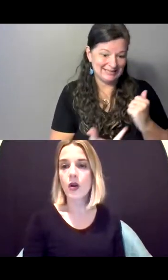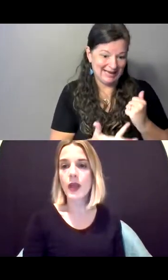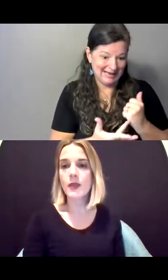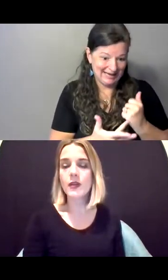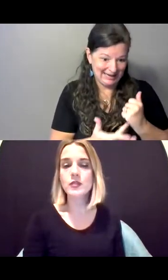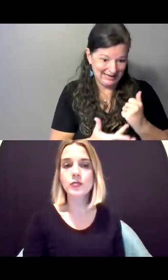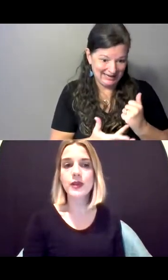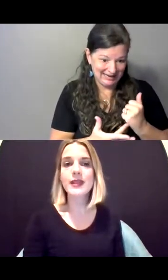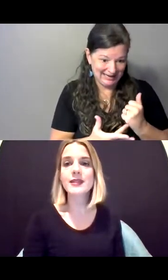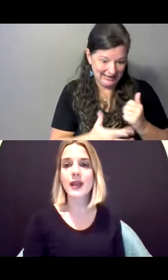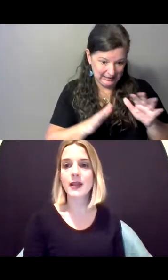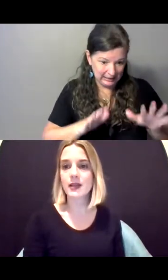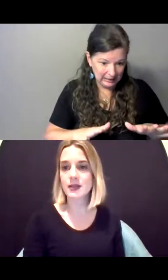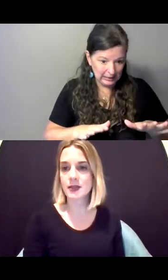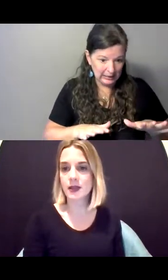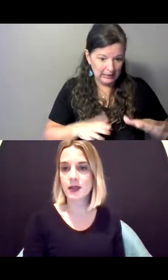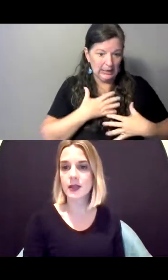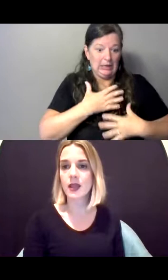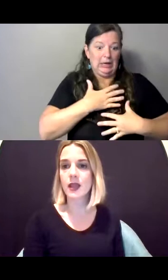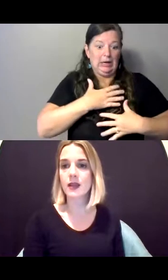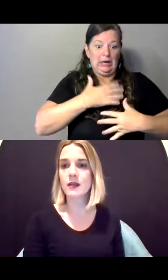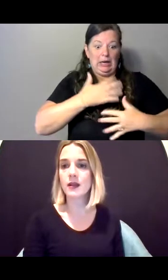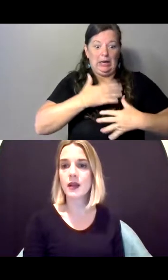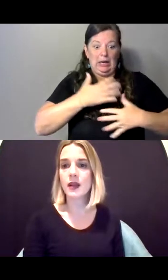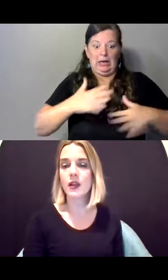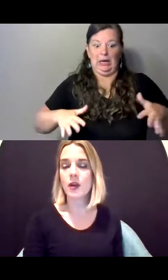Or maybe there's breathing techniques that they need. You know,